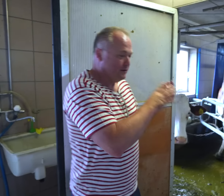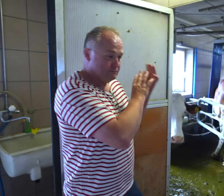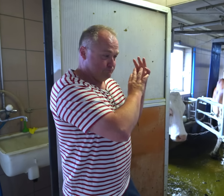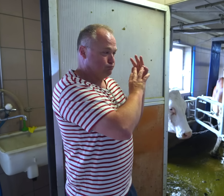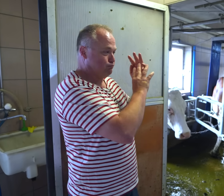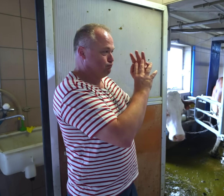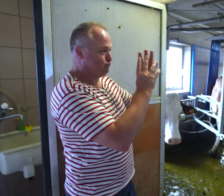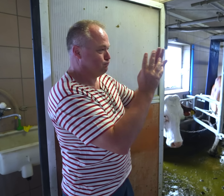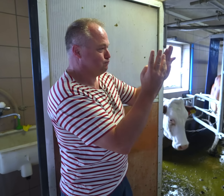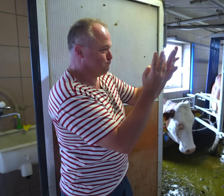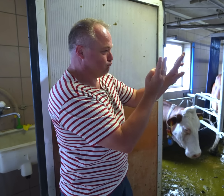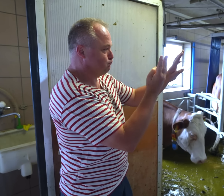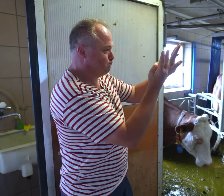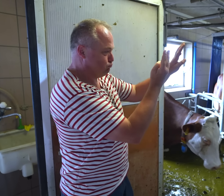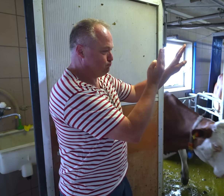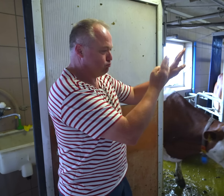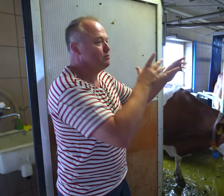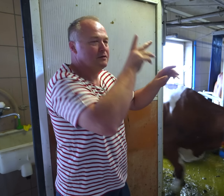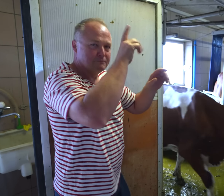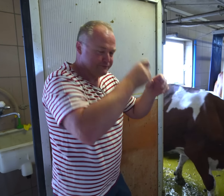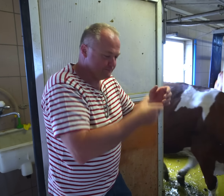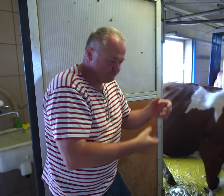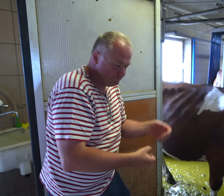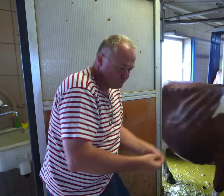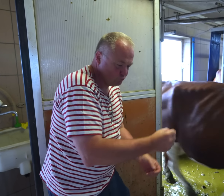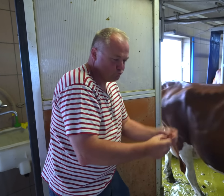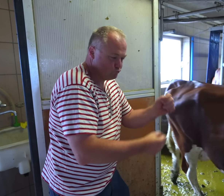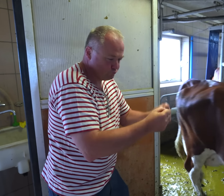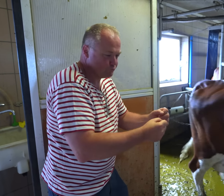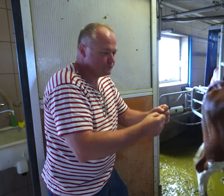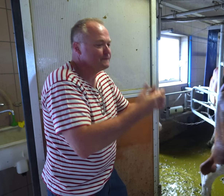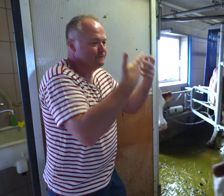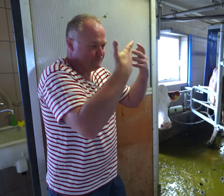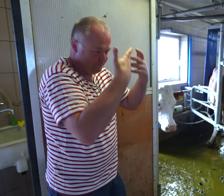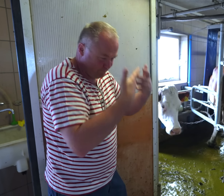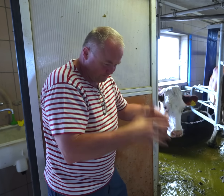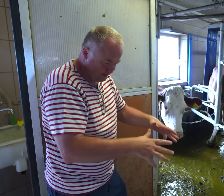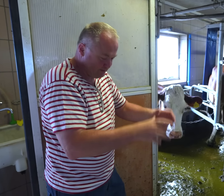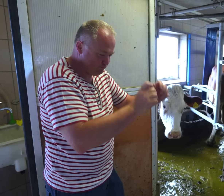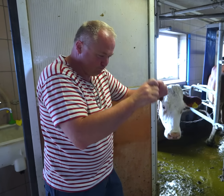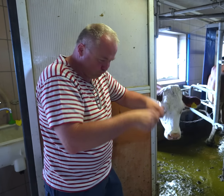When they line up, we will attach milking machines to them. After it’s done,